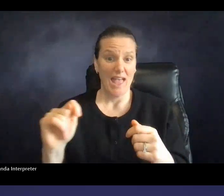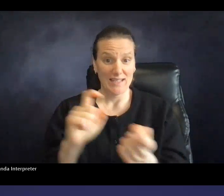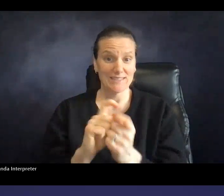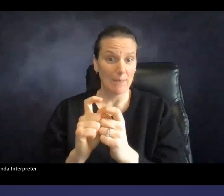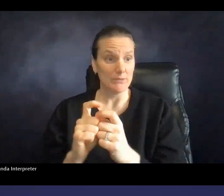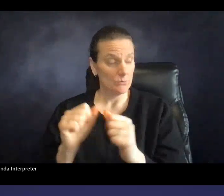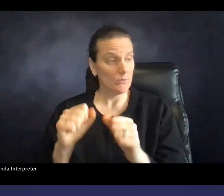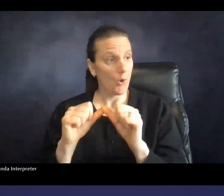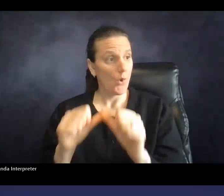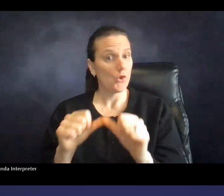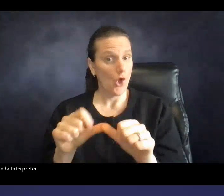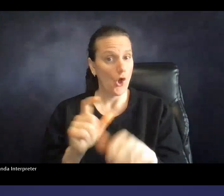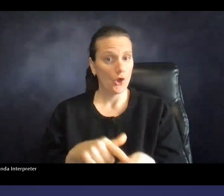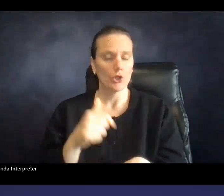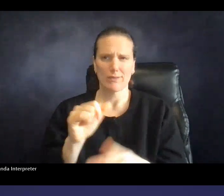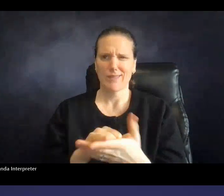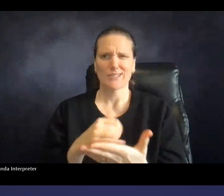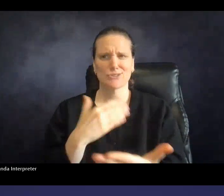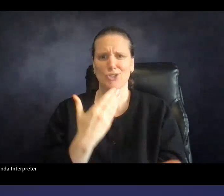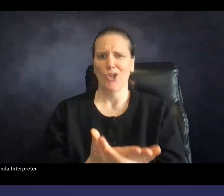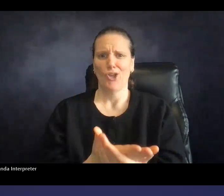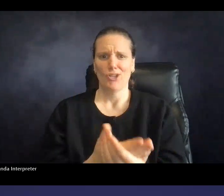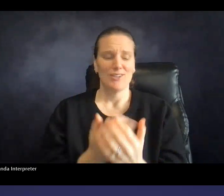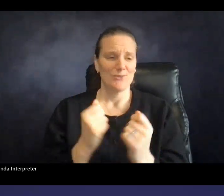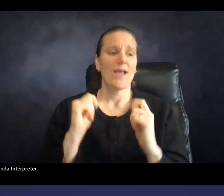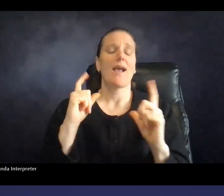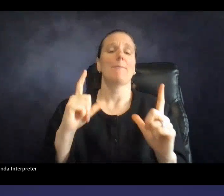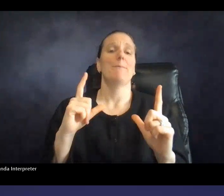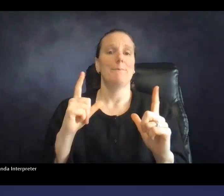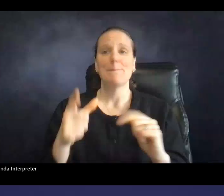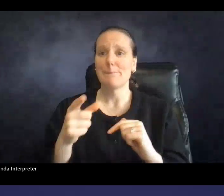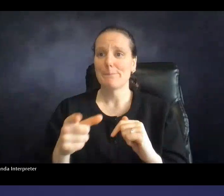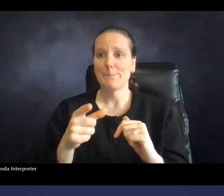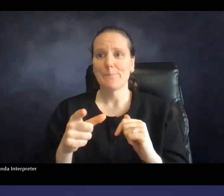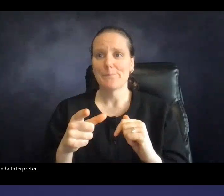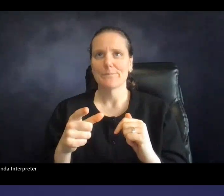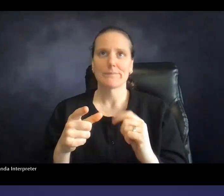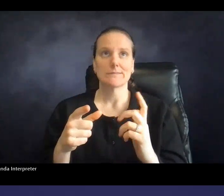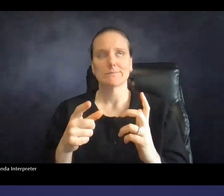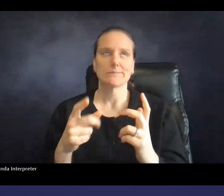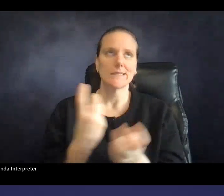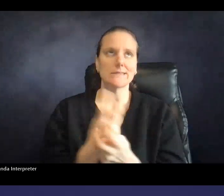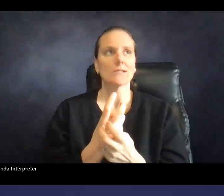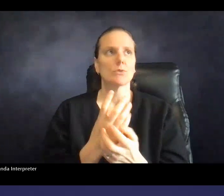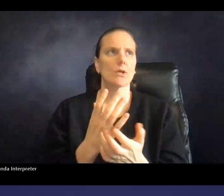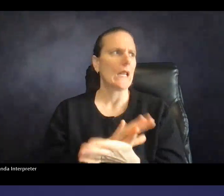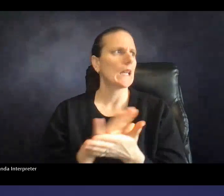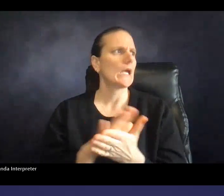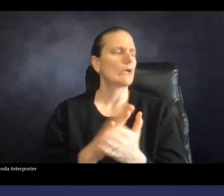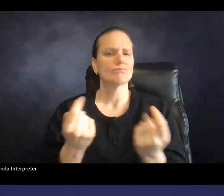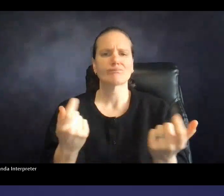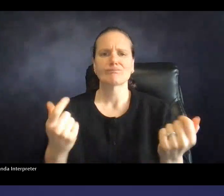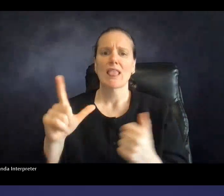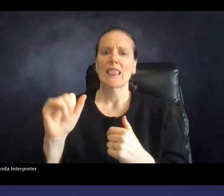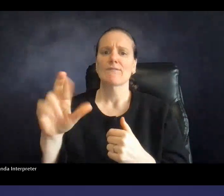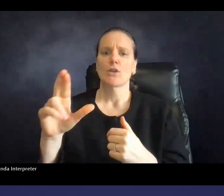longer, then that's actually good. You wake up and you, you start to de, I don't wanna say detox, but you start to clear things outta the liver. If you can go a little bit like an hour